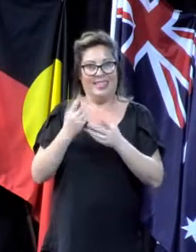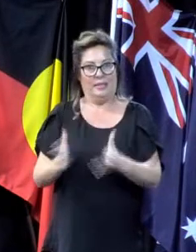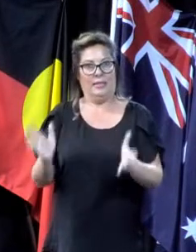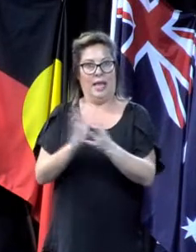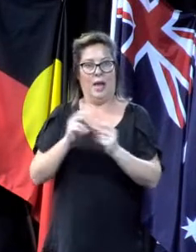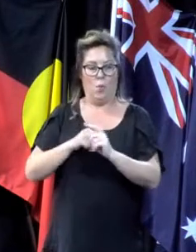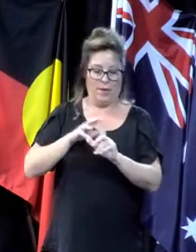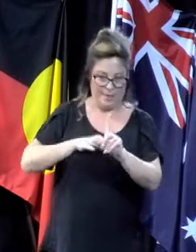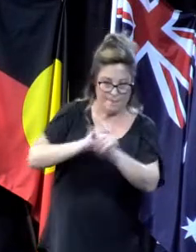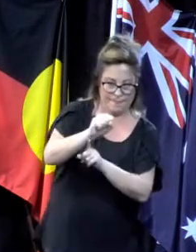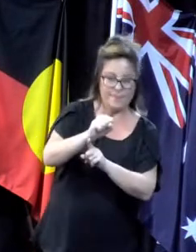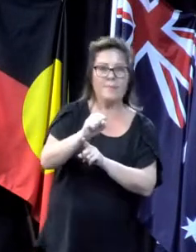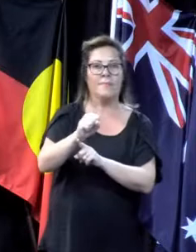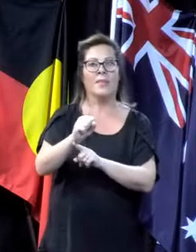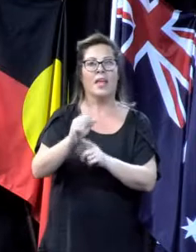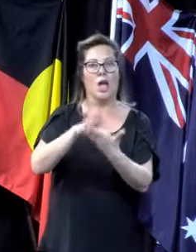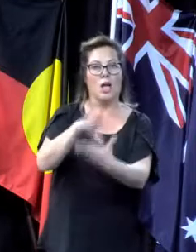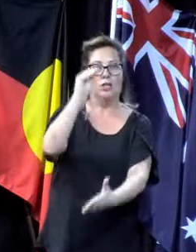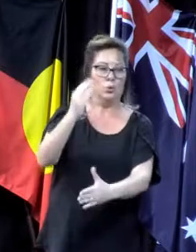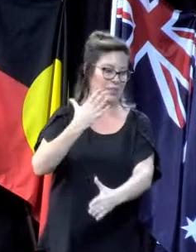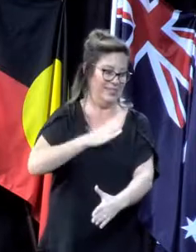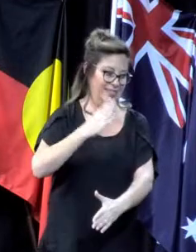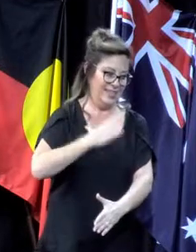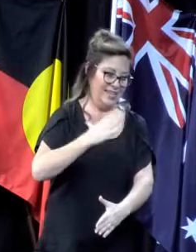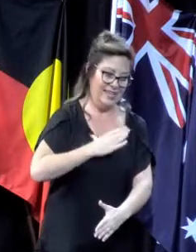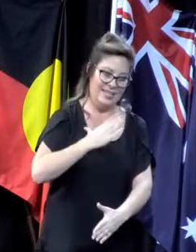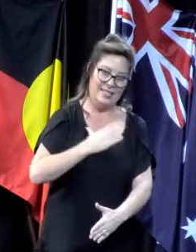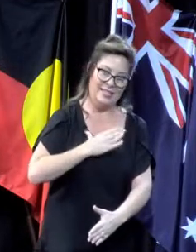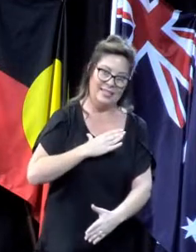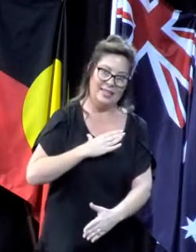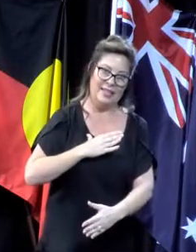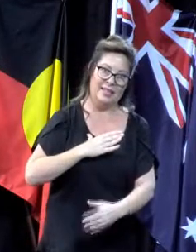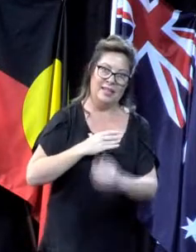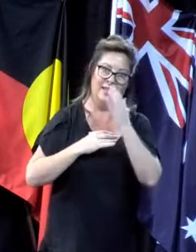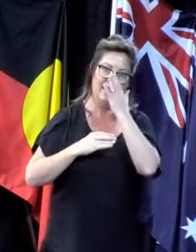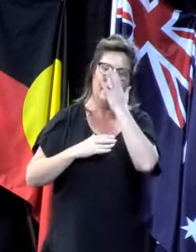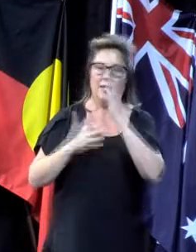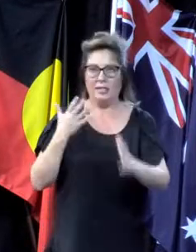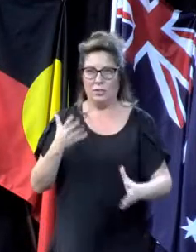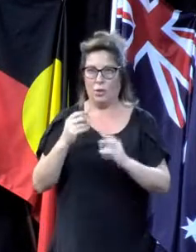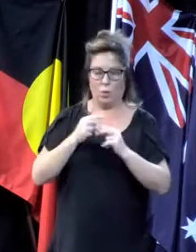in a high school setting where, as Loren said, they see students for three times, 70 minutes a week.